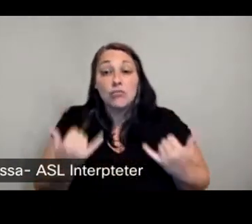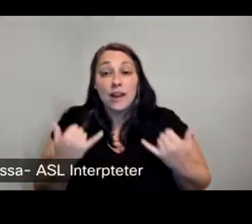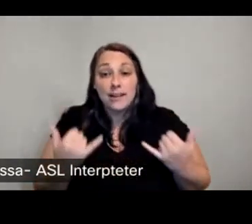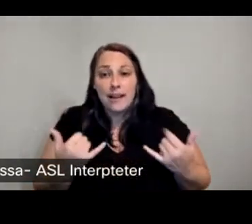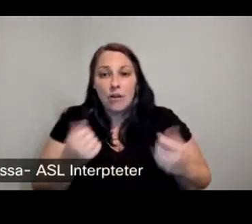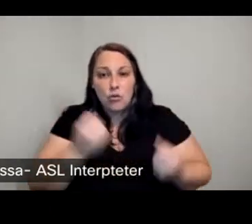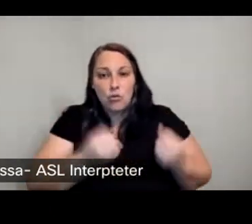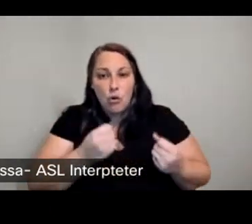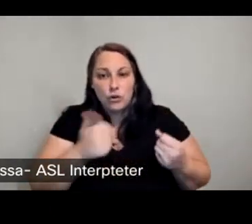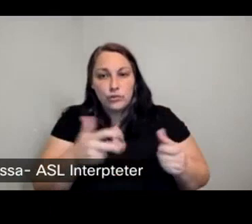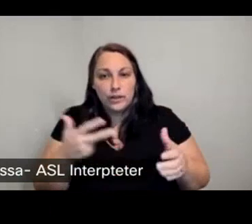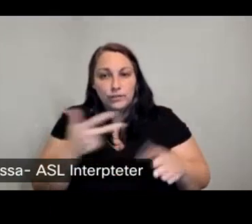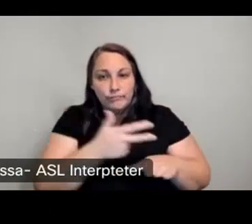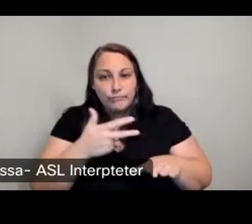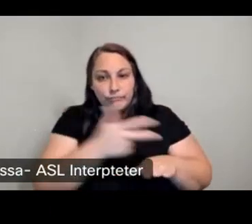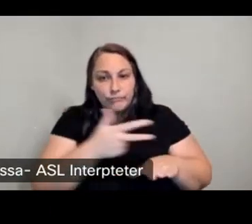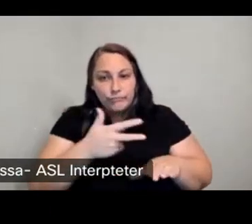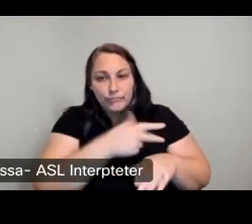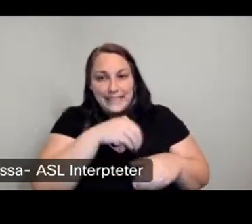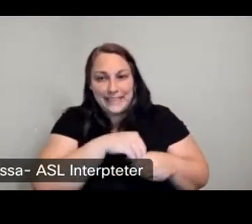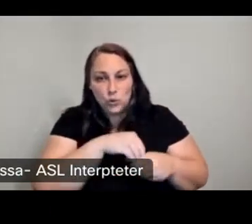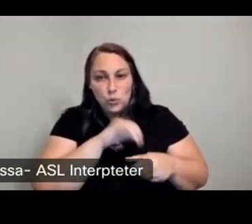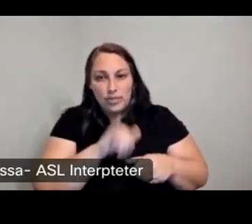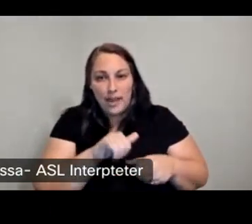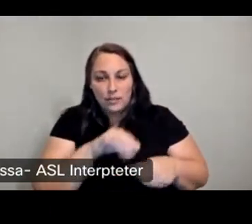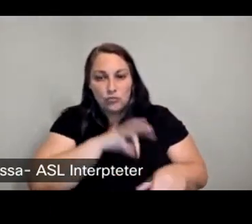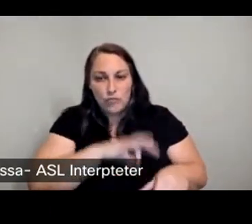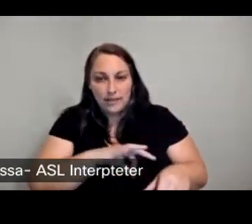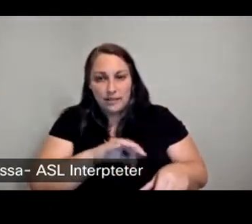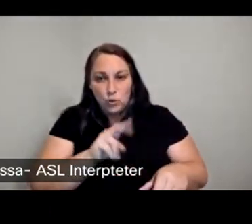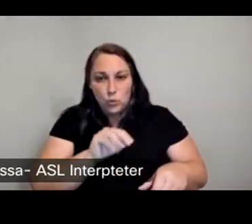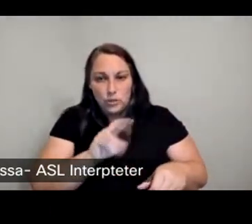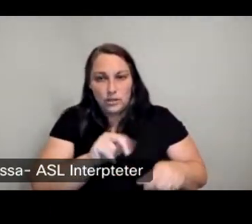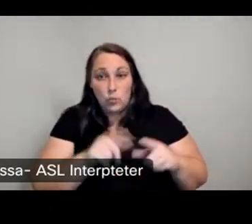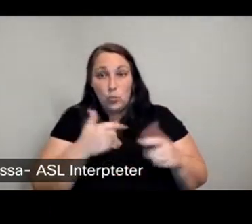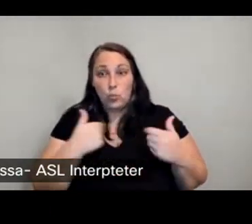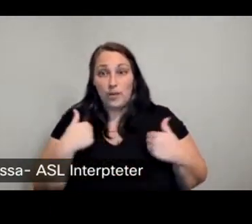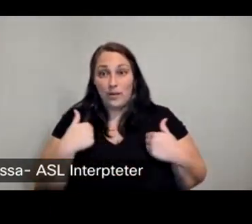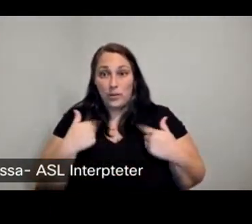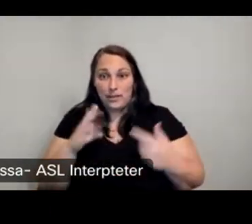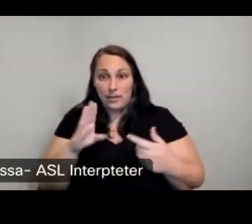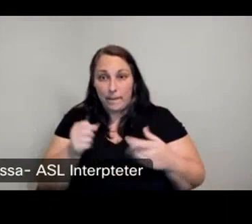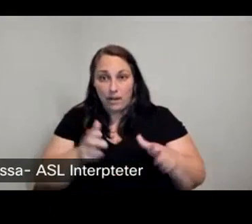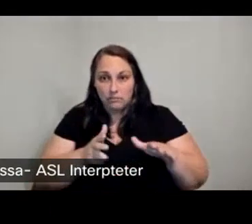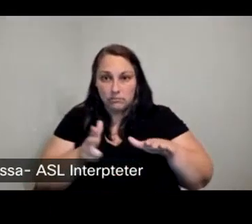it in a safety box you don't have to do that we're very aware so I just why are we still